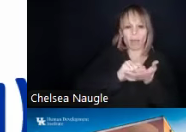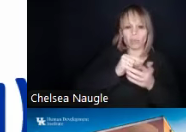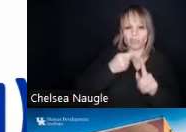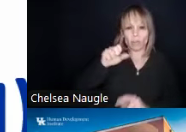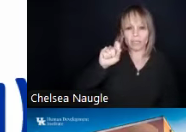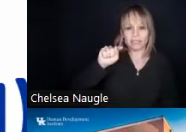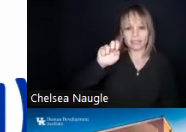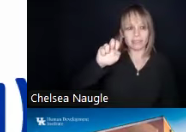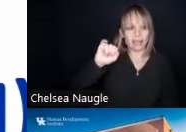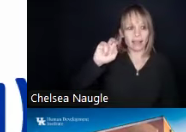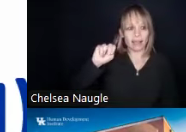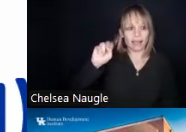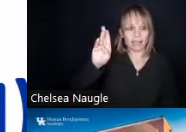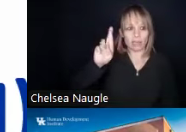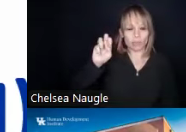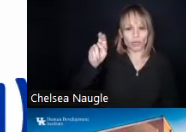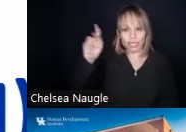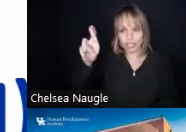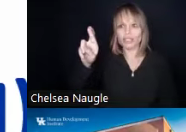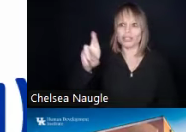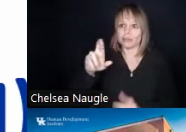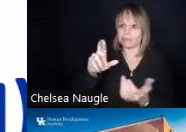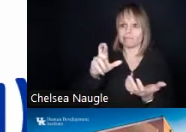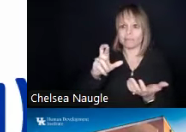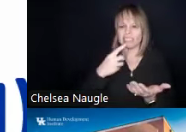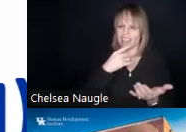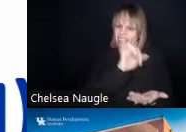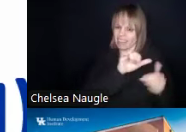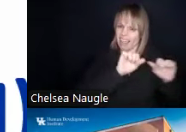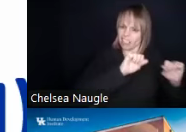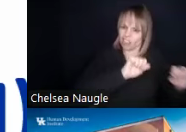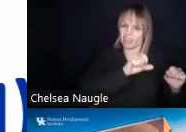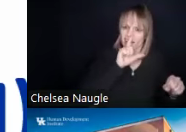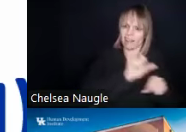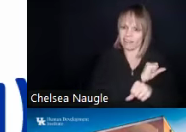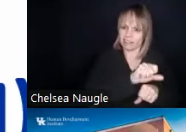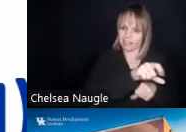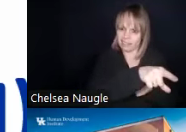and movement approach that is evidence-based uh martial arts yoga and mindfulness activities have essentially